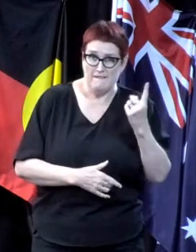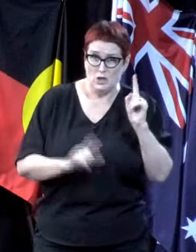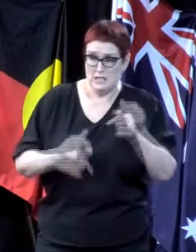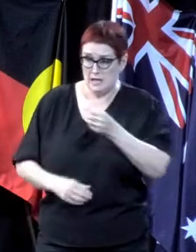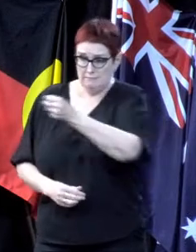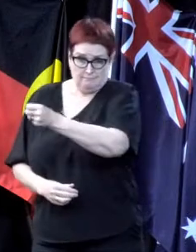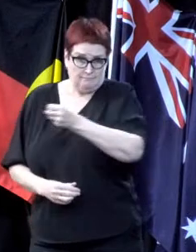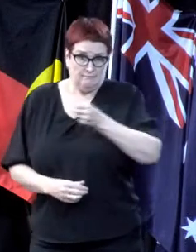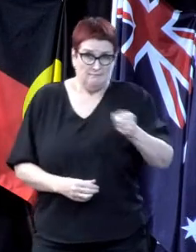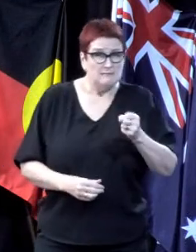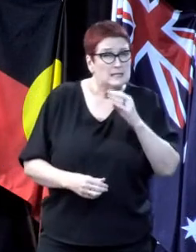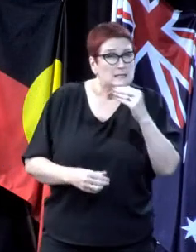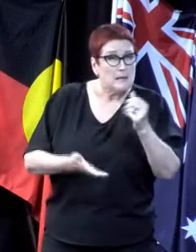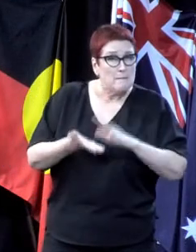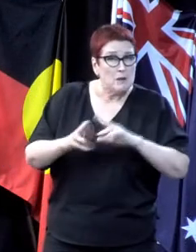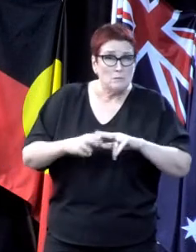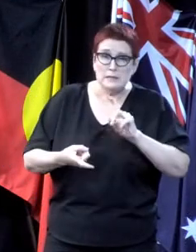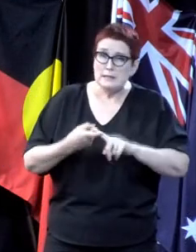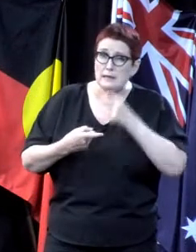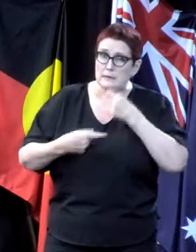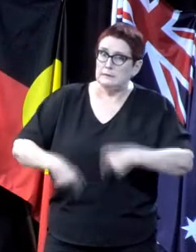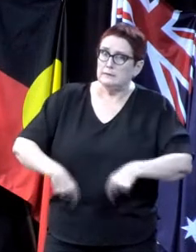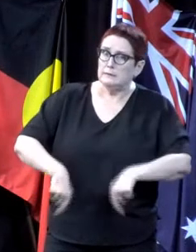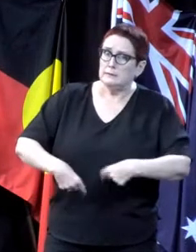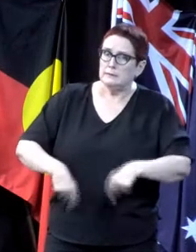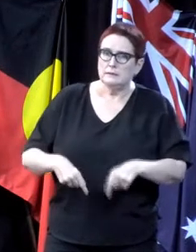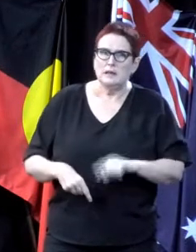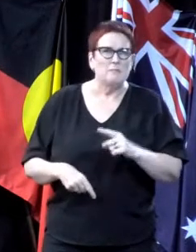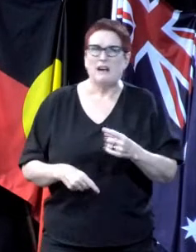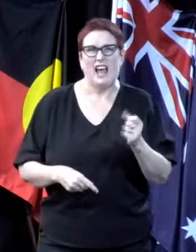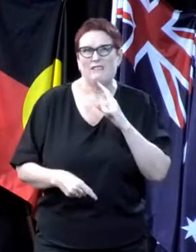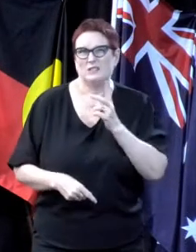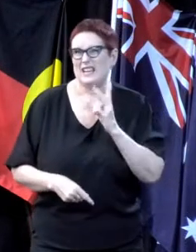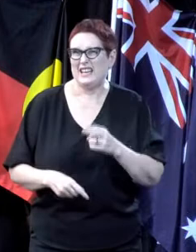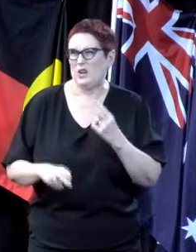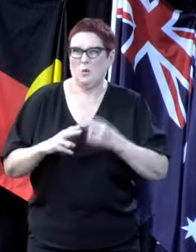into inclusive classrooms but, again, very quickly within a week or two